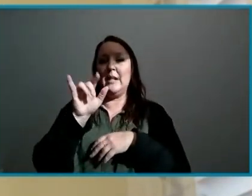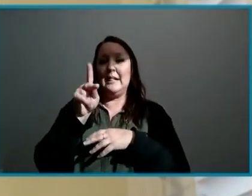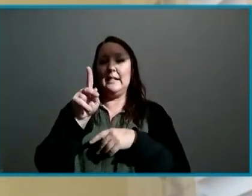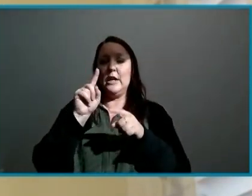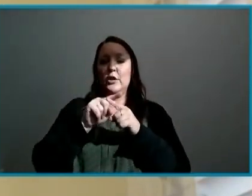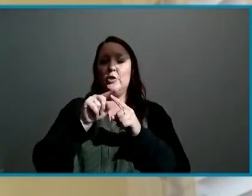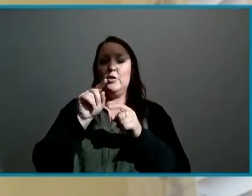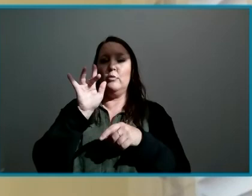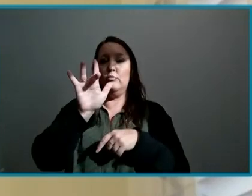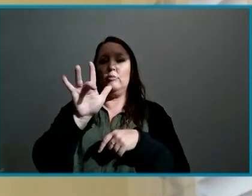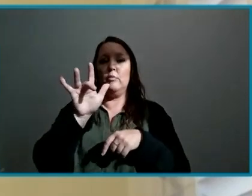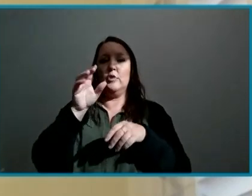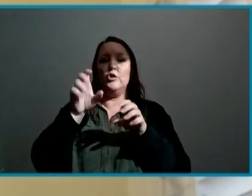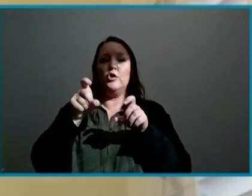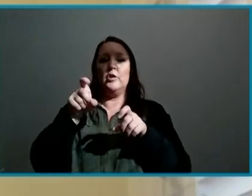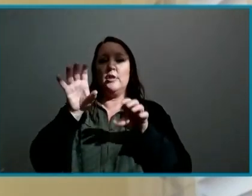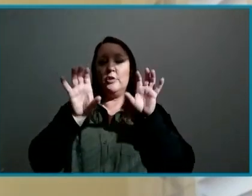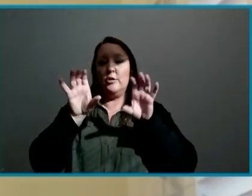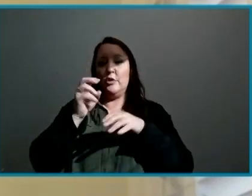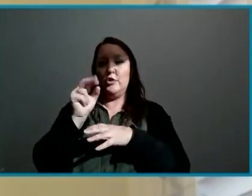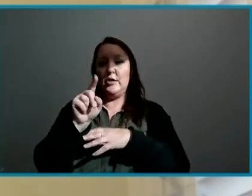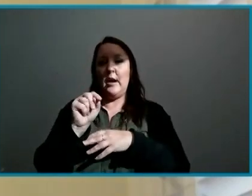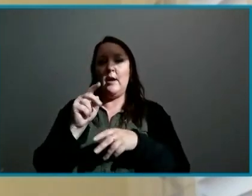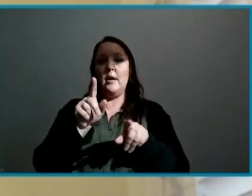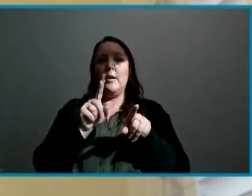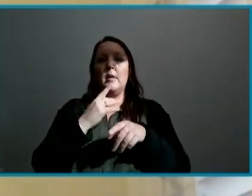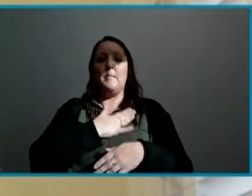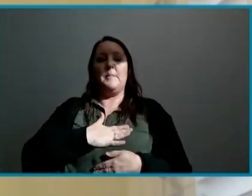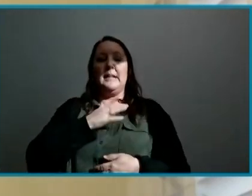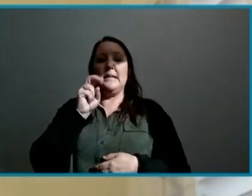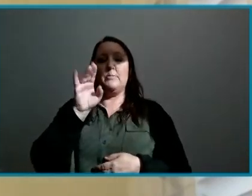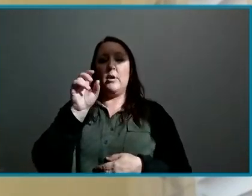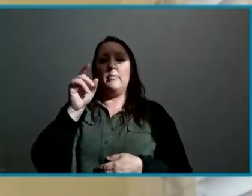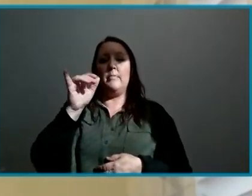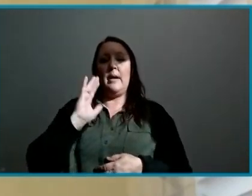And also please subscribe to our YouTube channel to access the recording of this